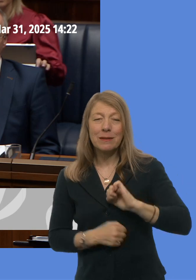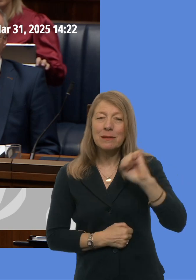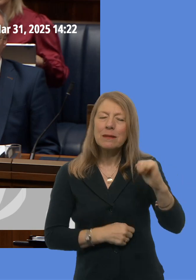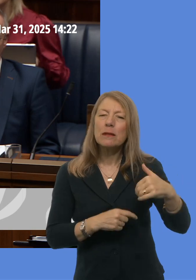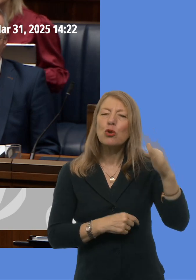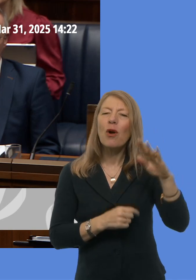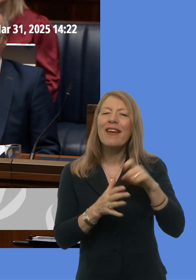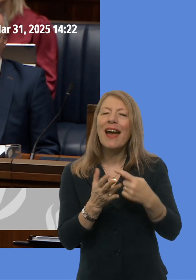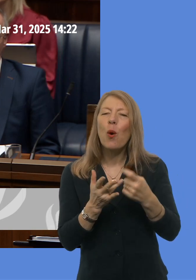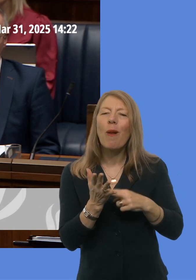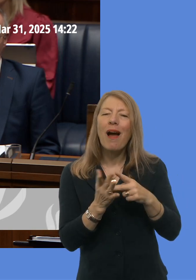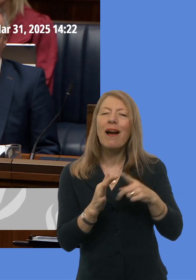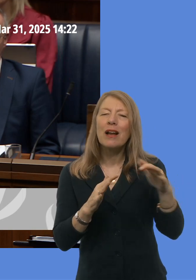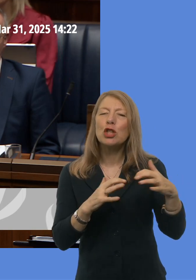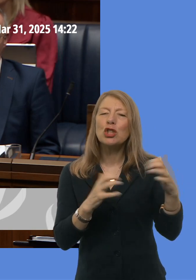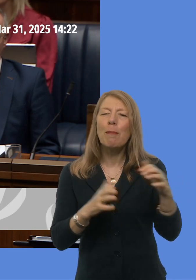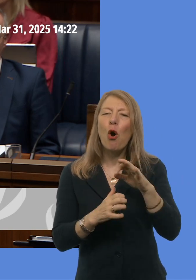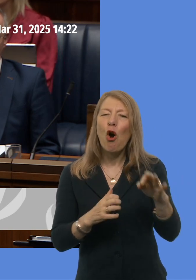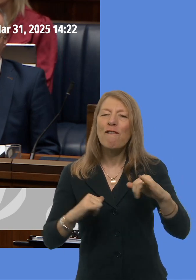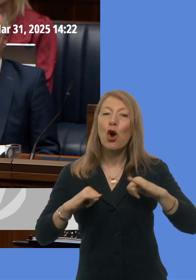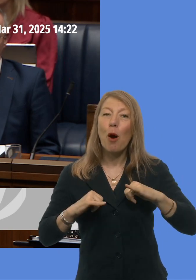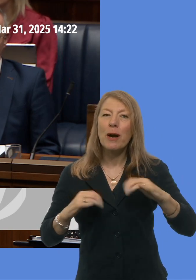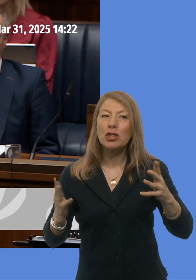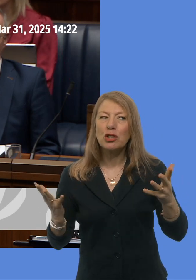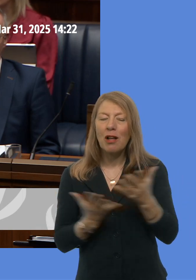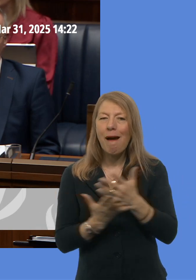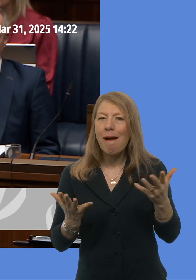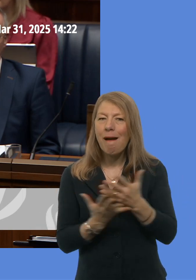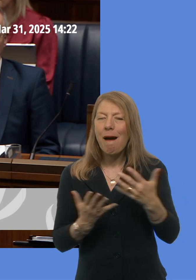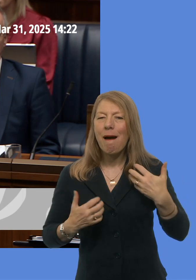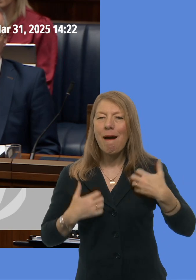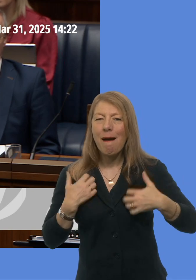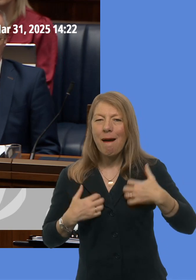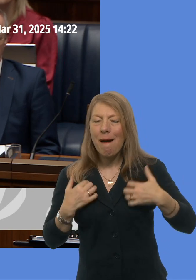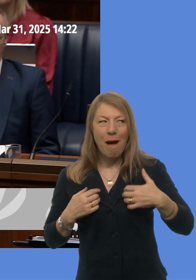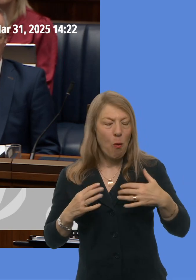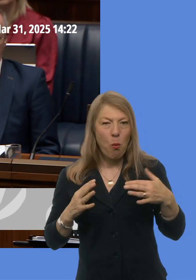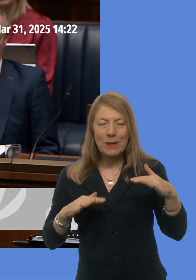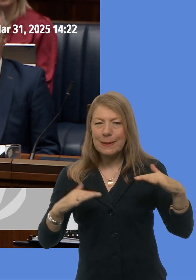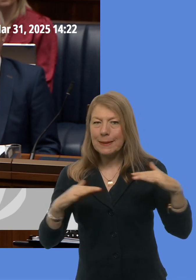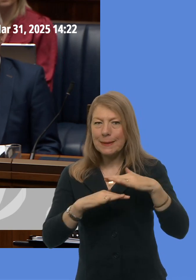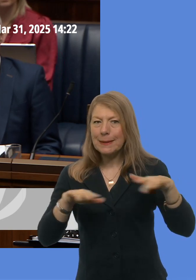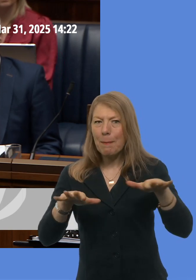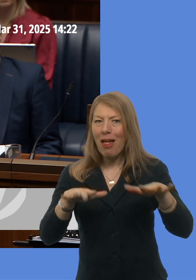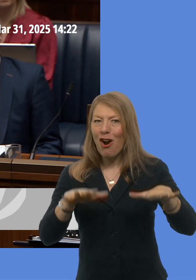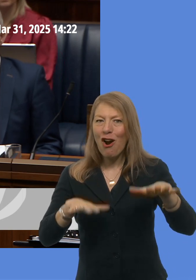the areas that they have been focusing on, including life and health sciences. I think that the engagement of a state